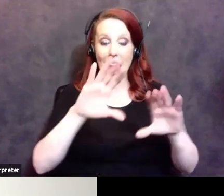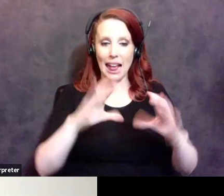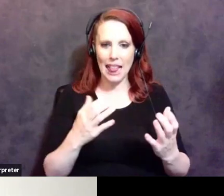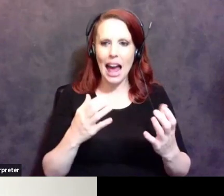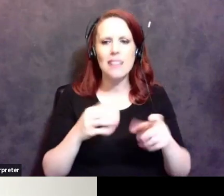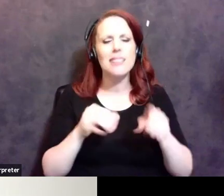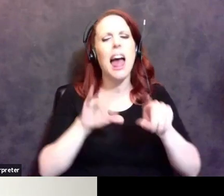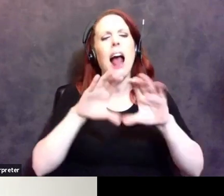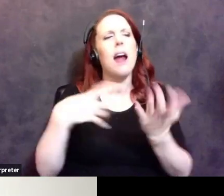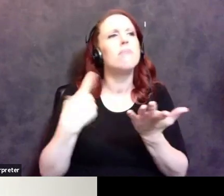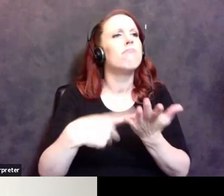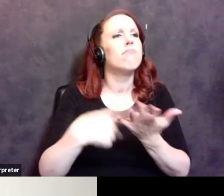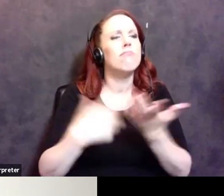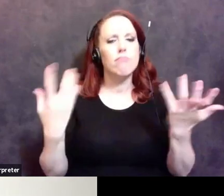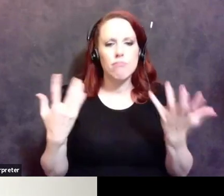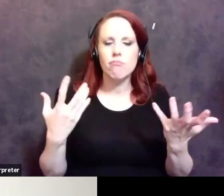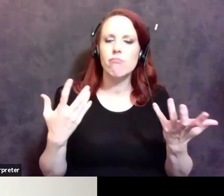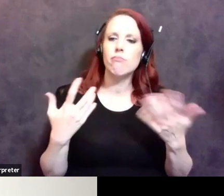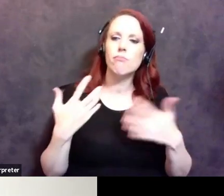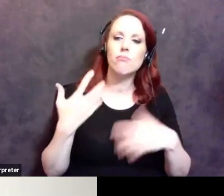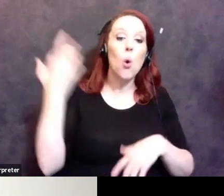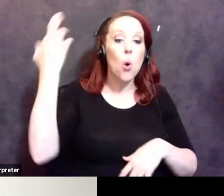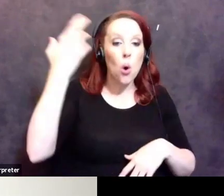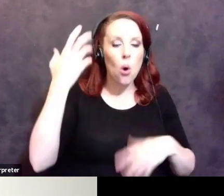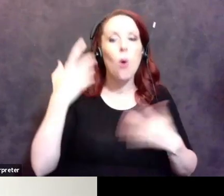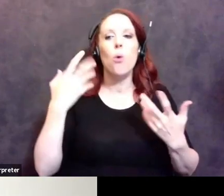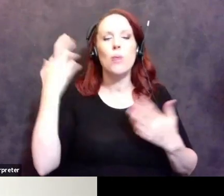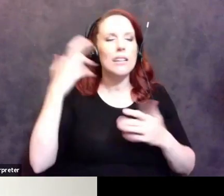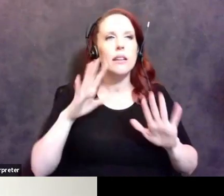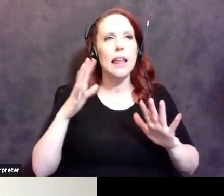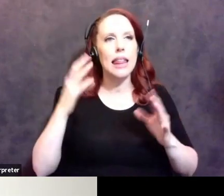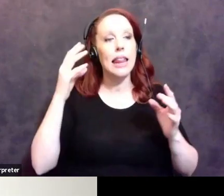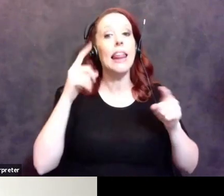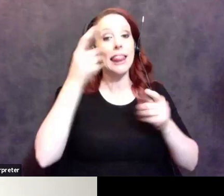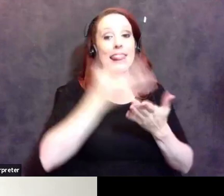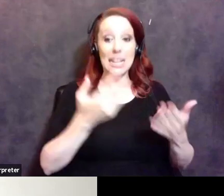is here are all the things we think should make us happy but don't. Here are all the